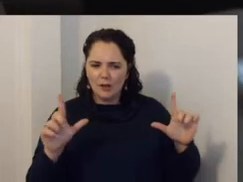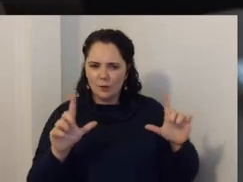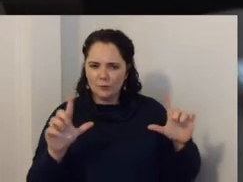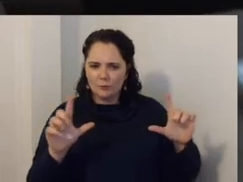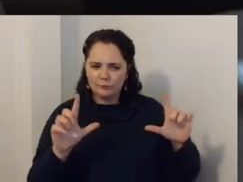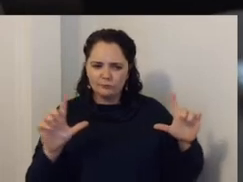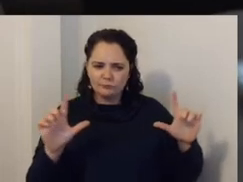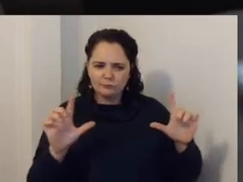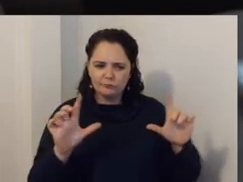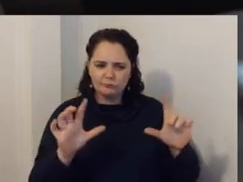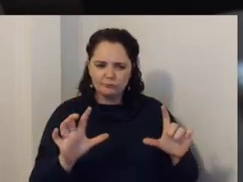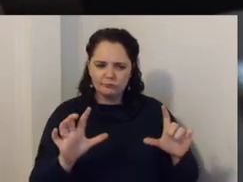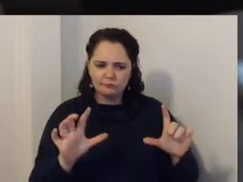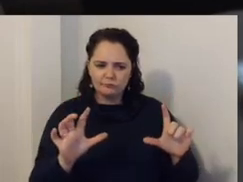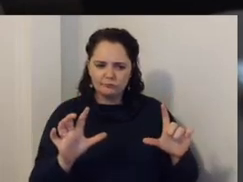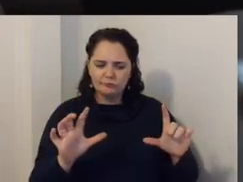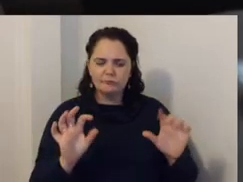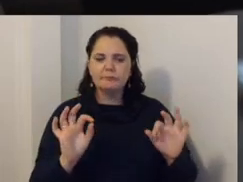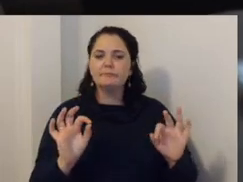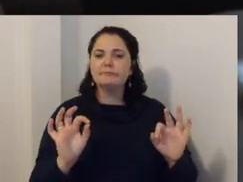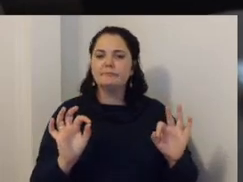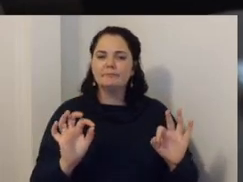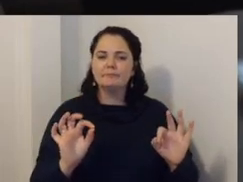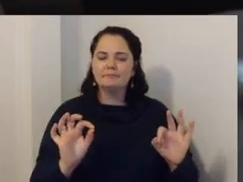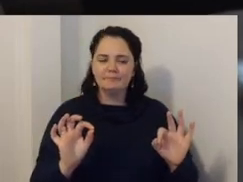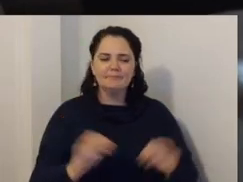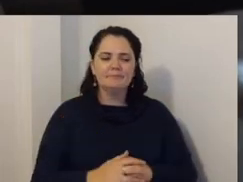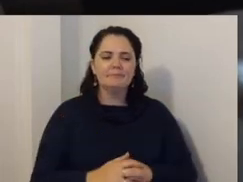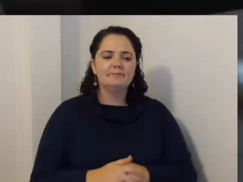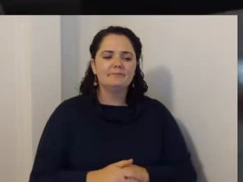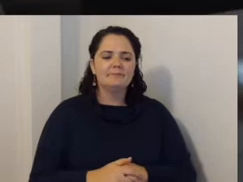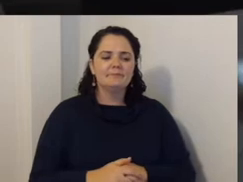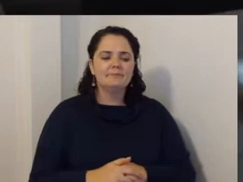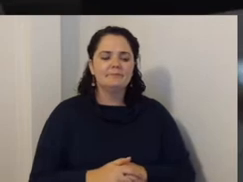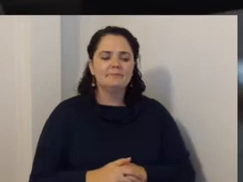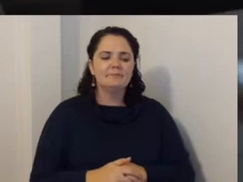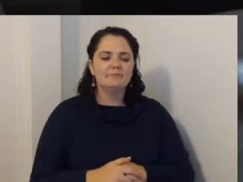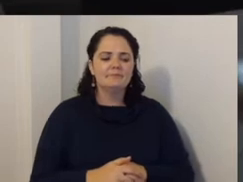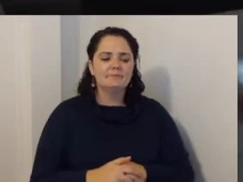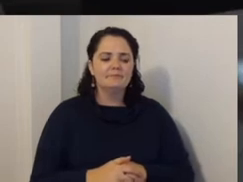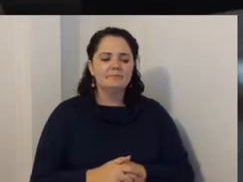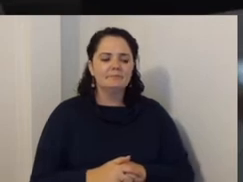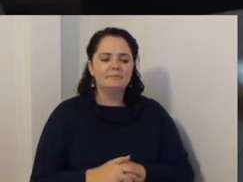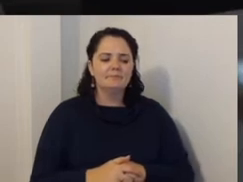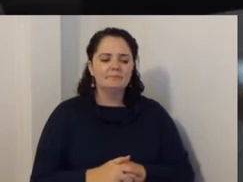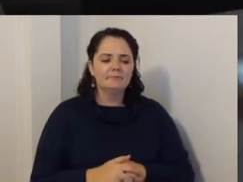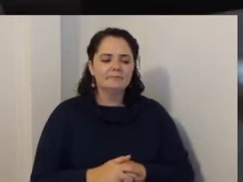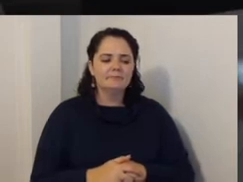focus right in on Rachel's knees there we go now really look yet again at the way that their bodies